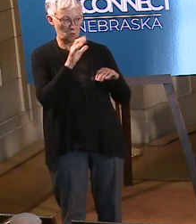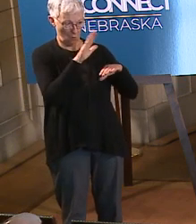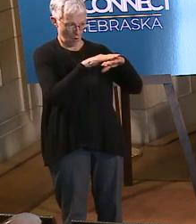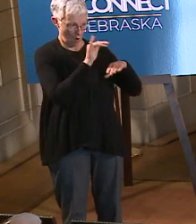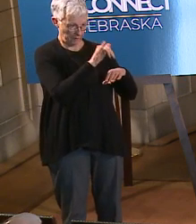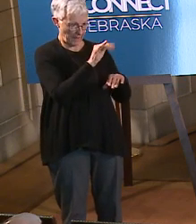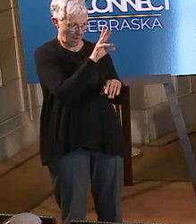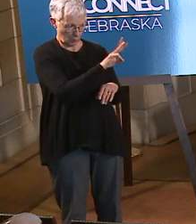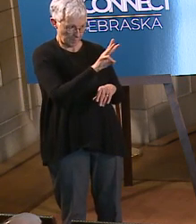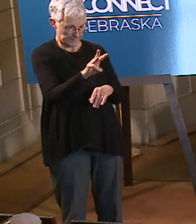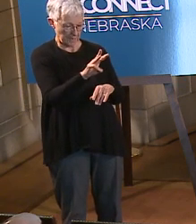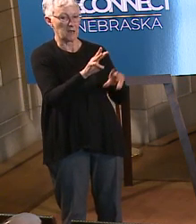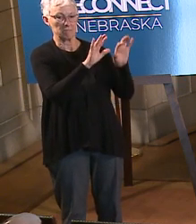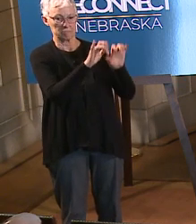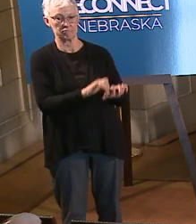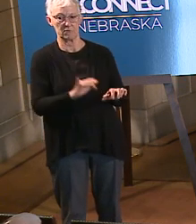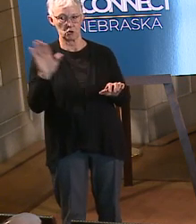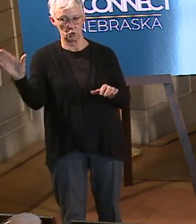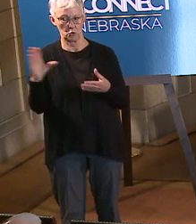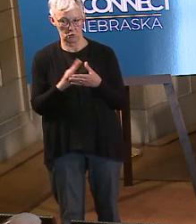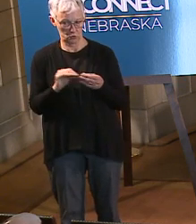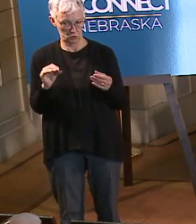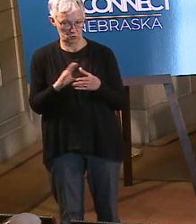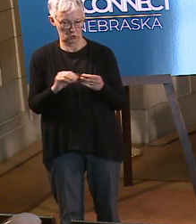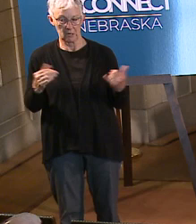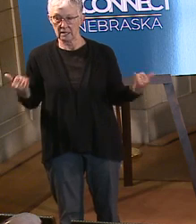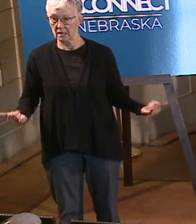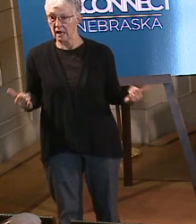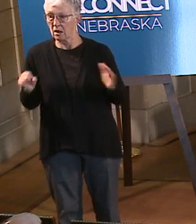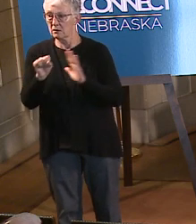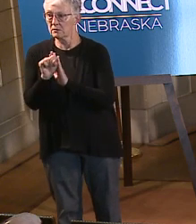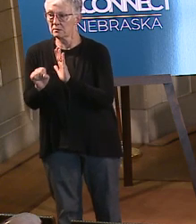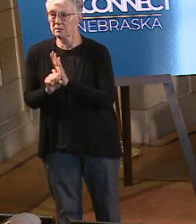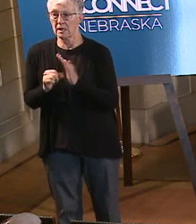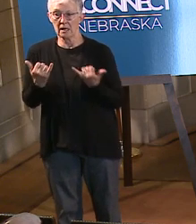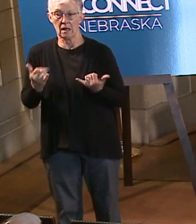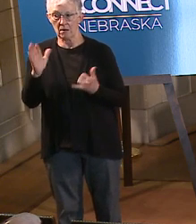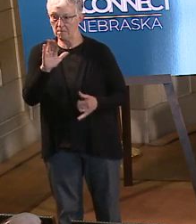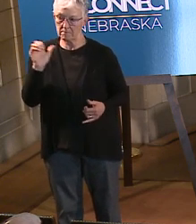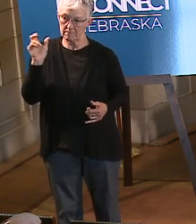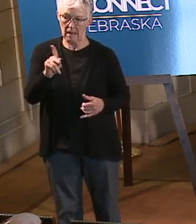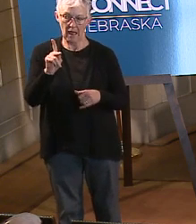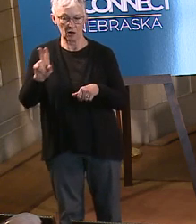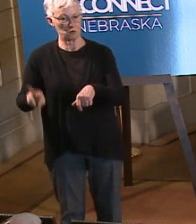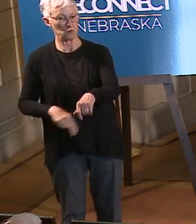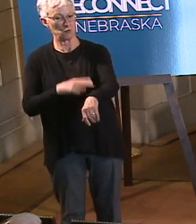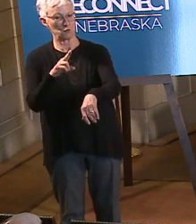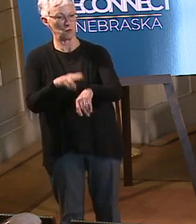NEIMPACT.ORG/REFLECTS. SO, PLEASE VISIT THERE AND TELL YOUR STORY.